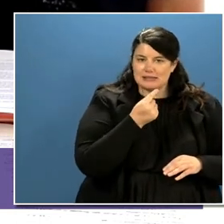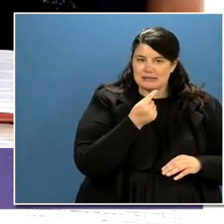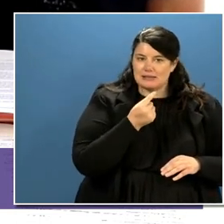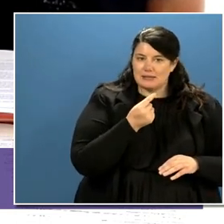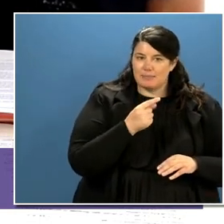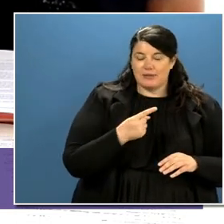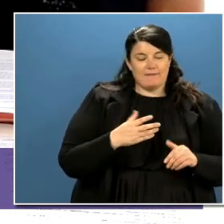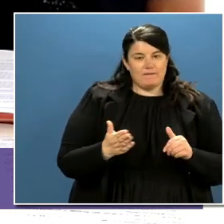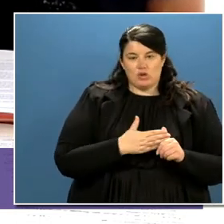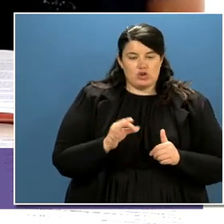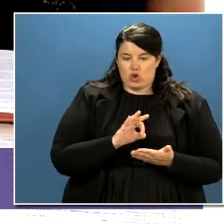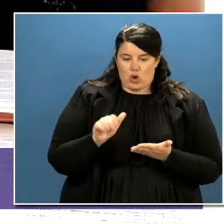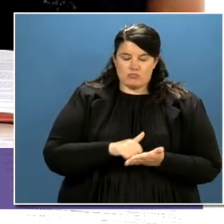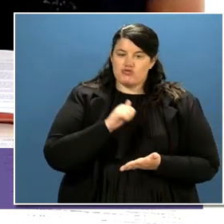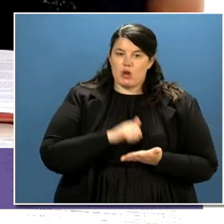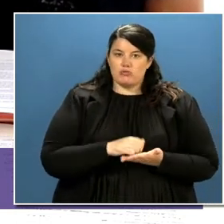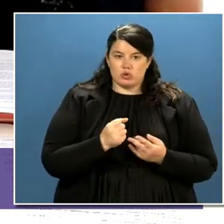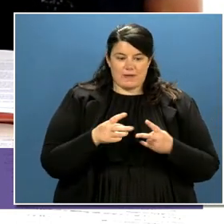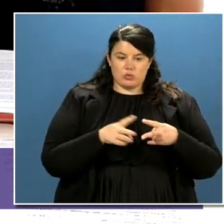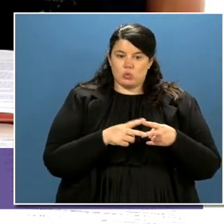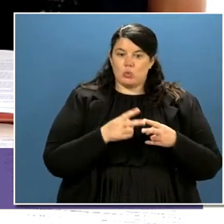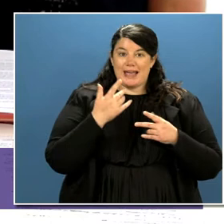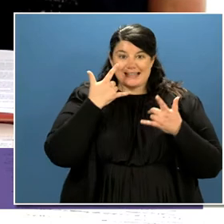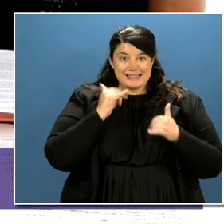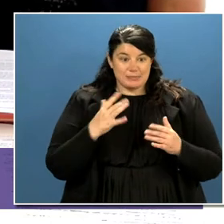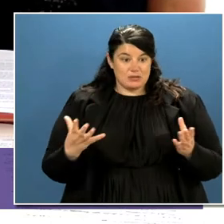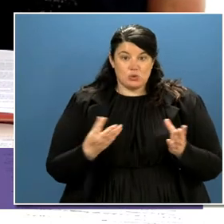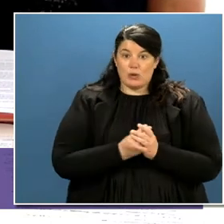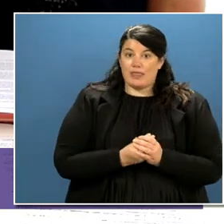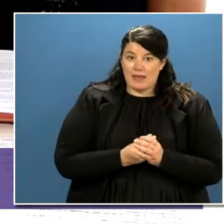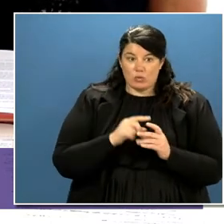completely inappropriate to have the two assessments for two different purposes,